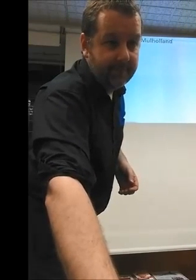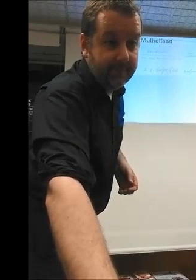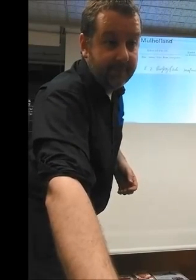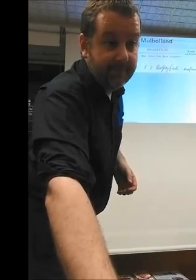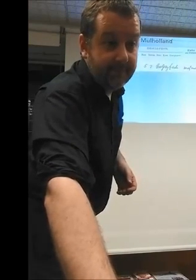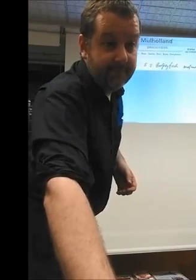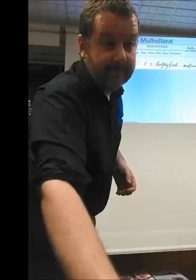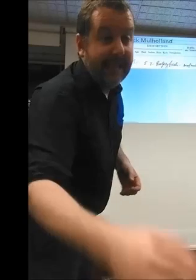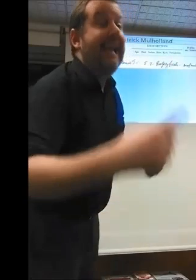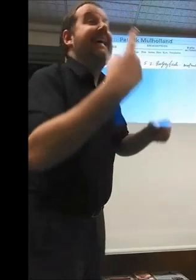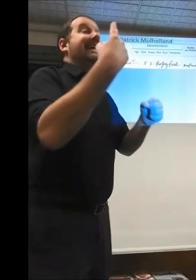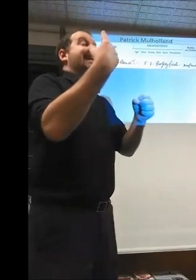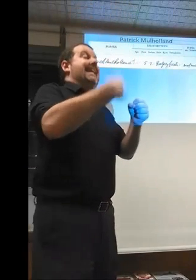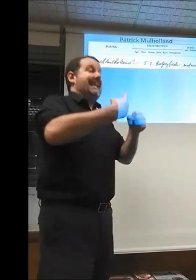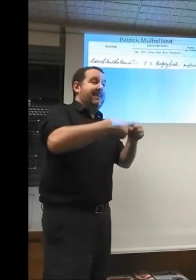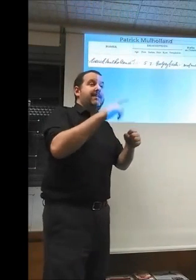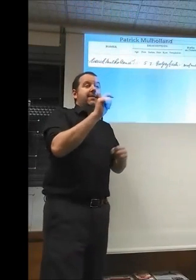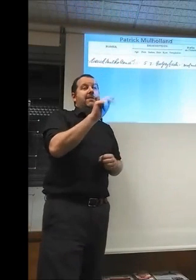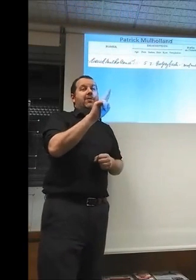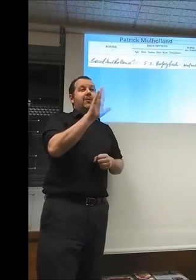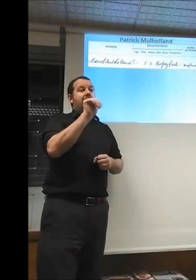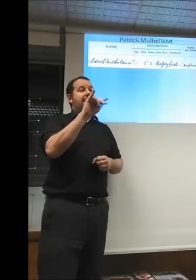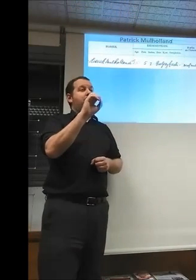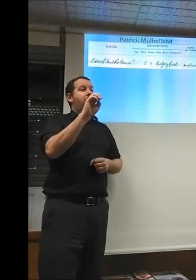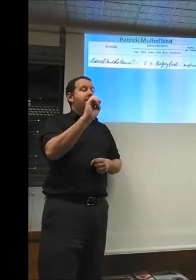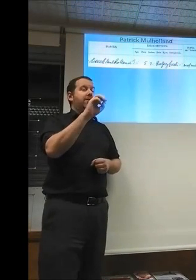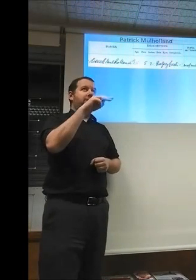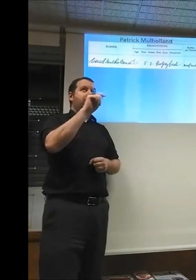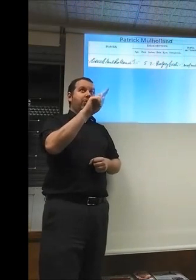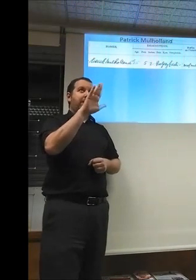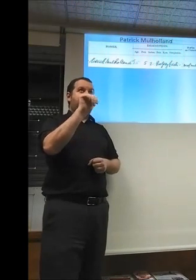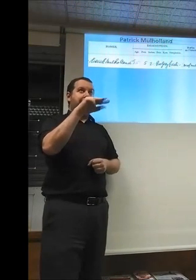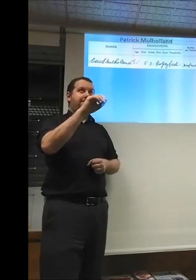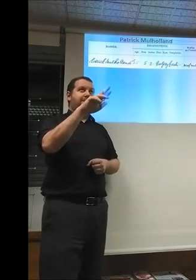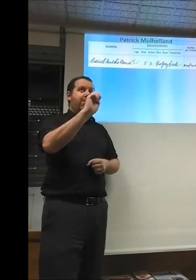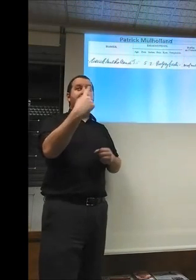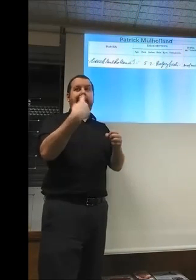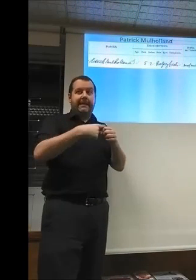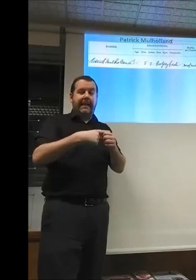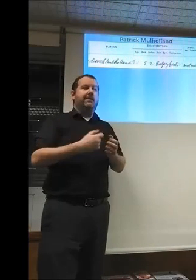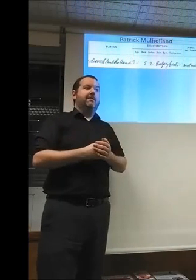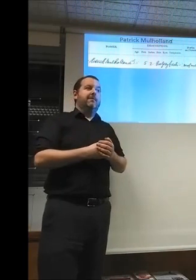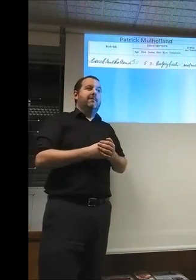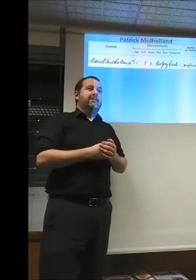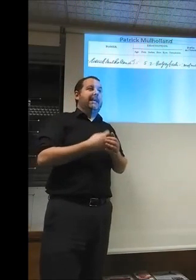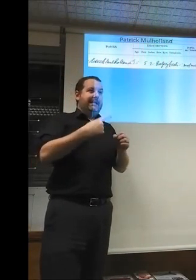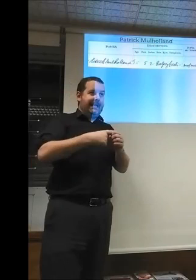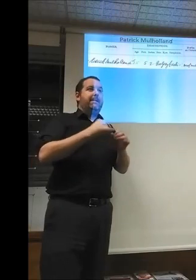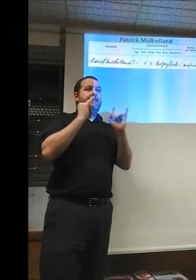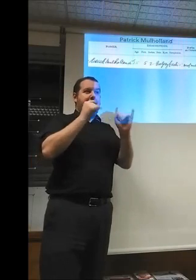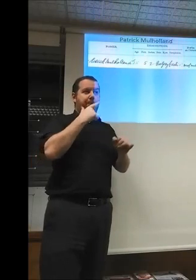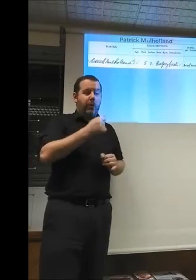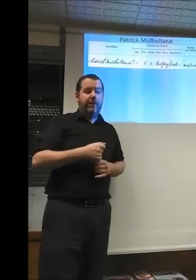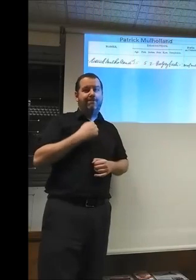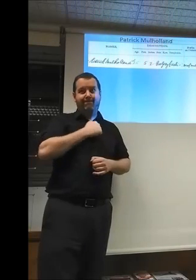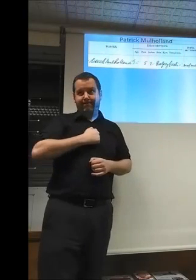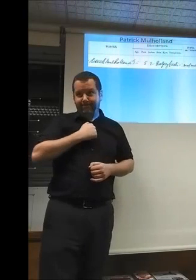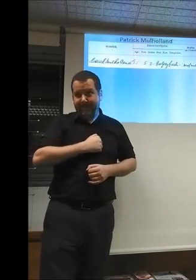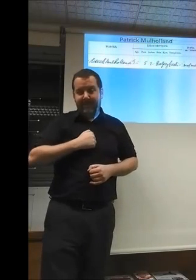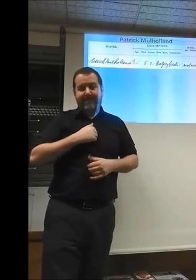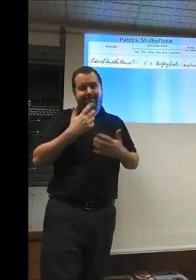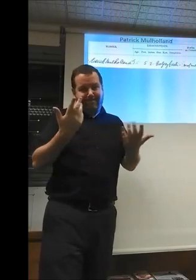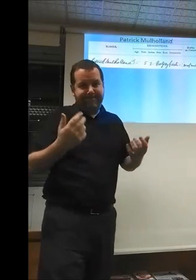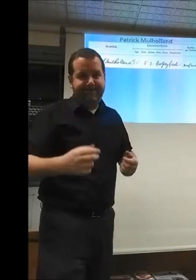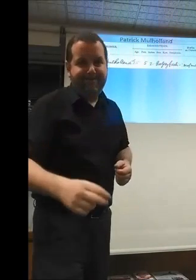exactly here John Coleman was from, we think that it was tipperary in Cappawhite.